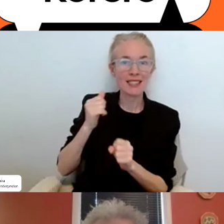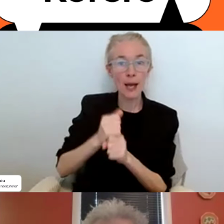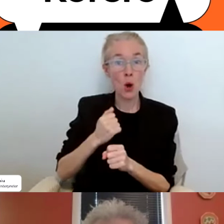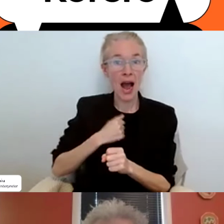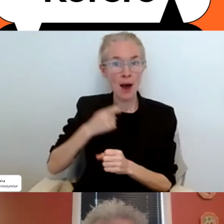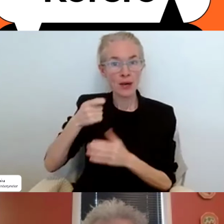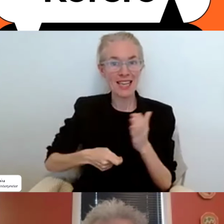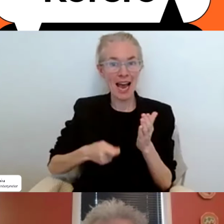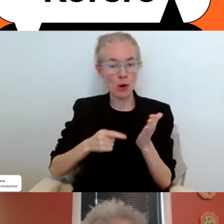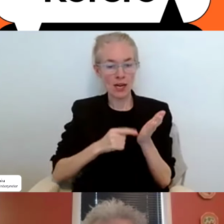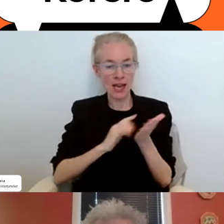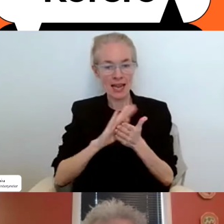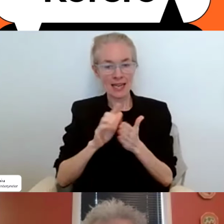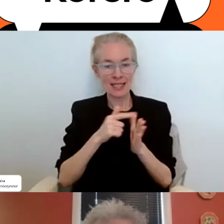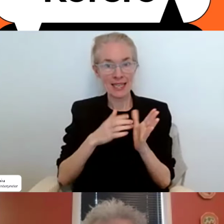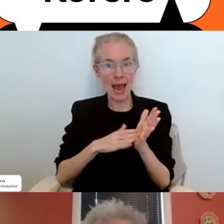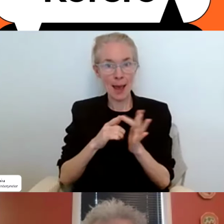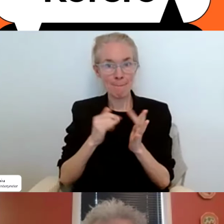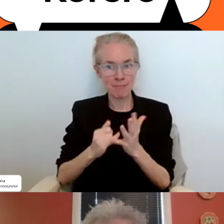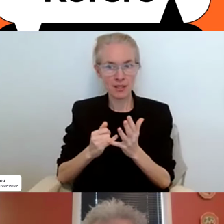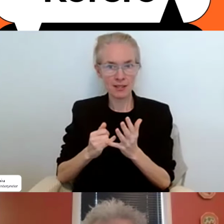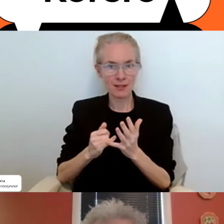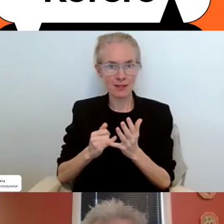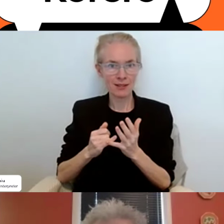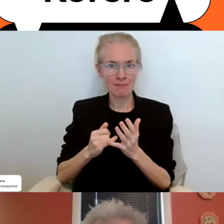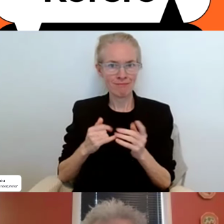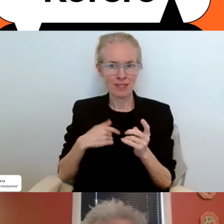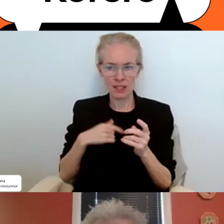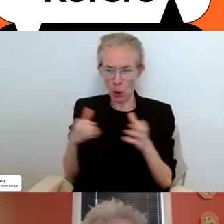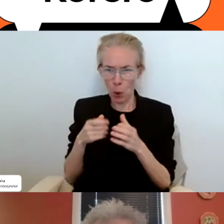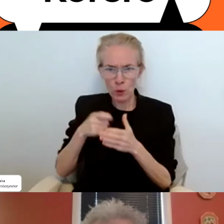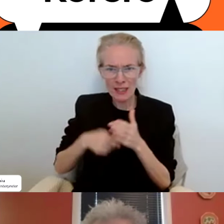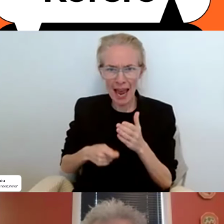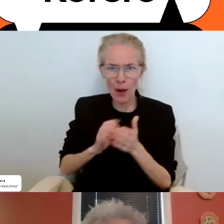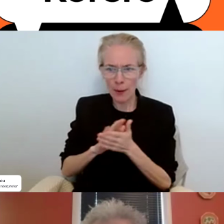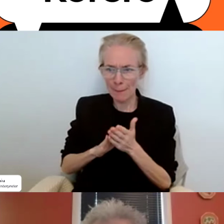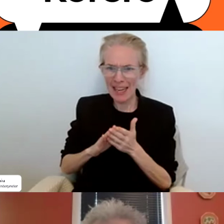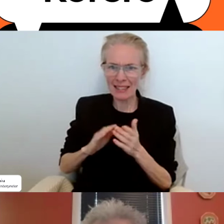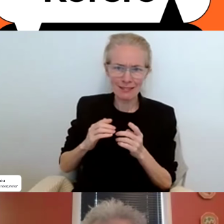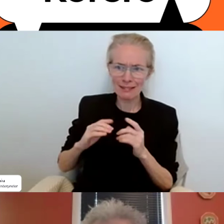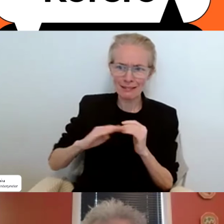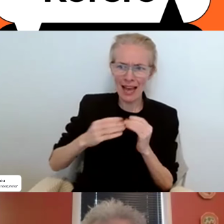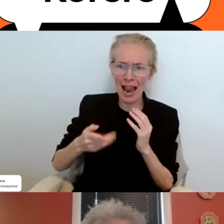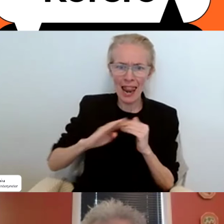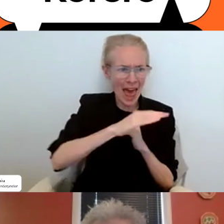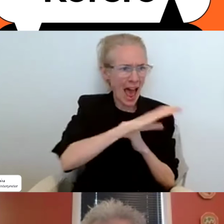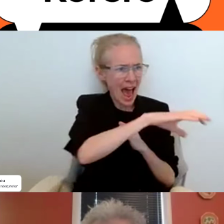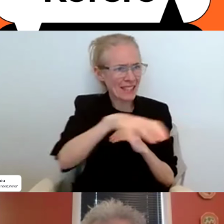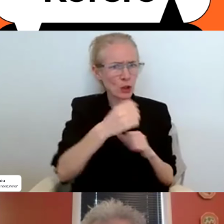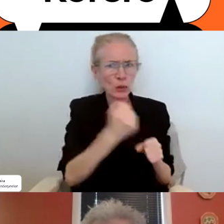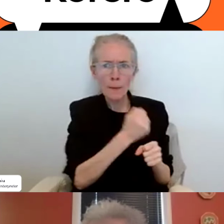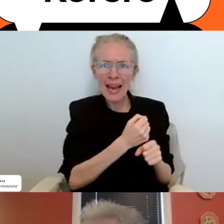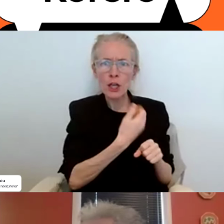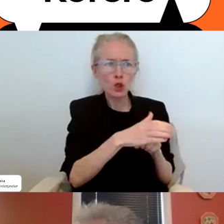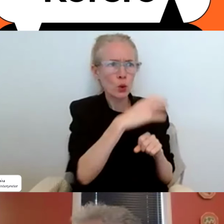if you're going up more than one level, what does that look like for a disabled person, what does that look like for people living